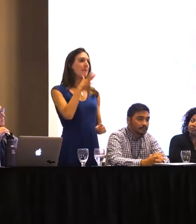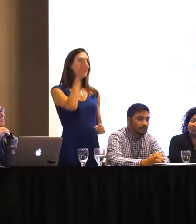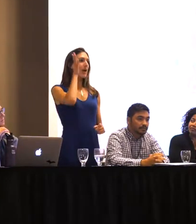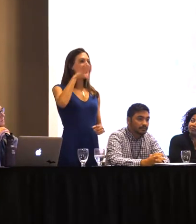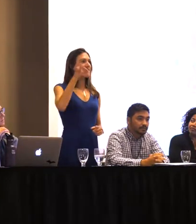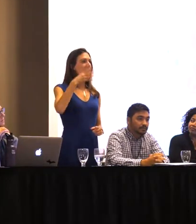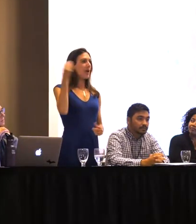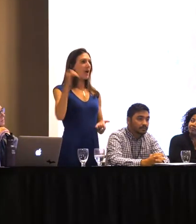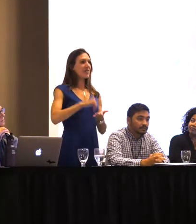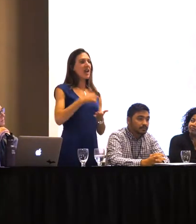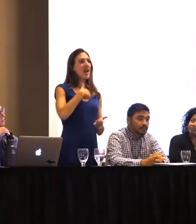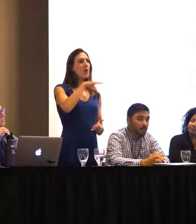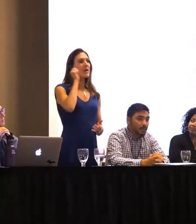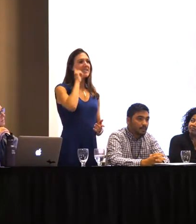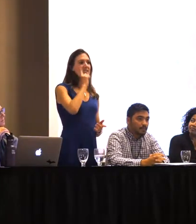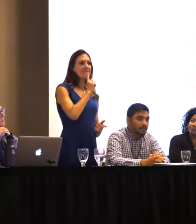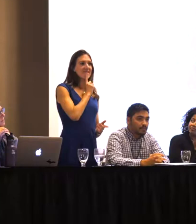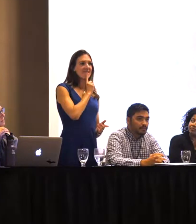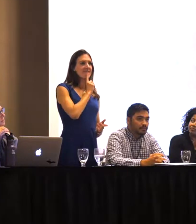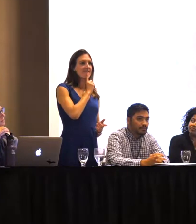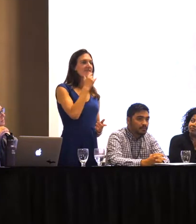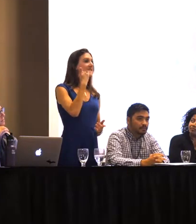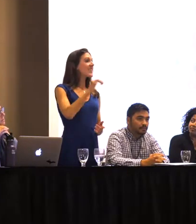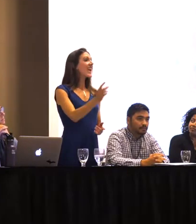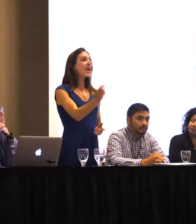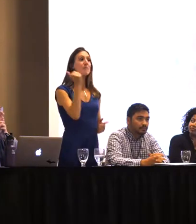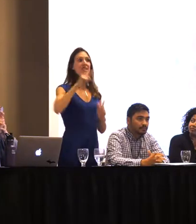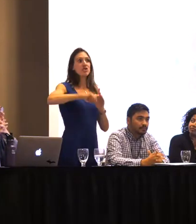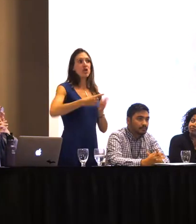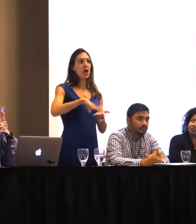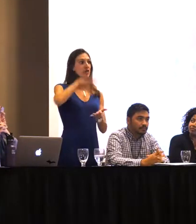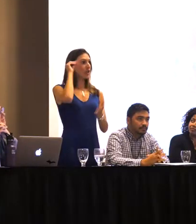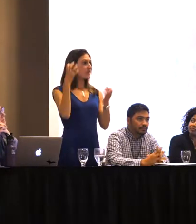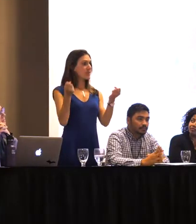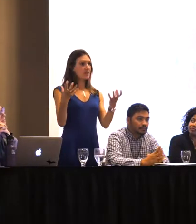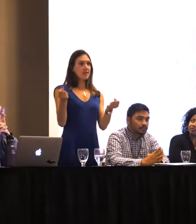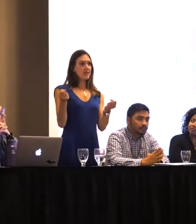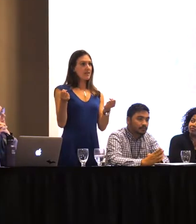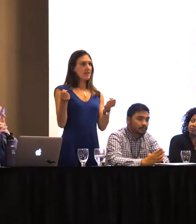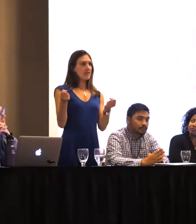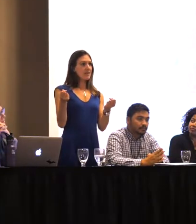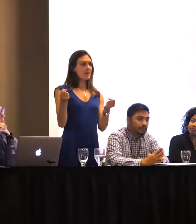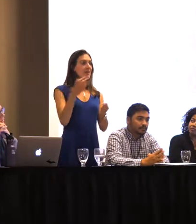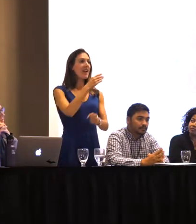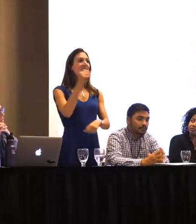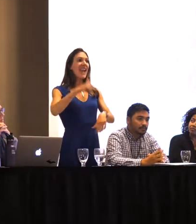When my parents first found out I that was deaf, they immediately started to learn sign language—